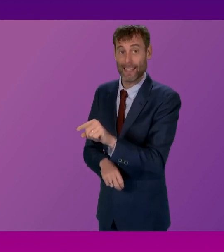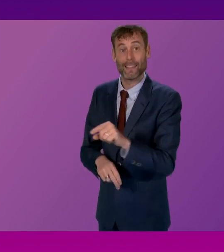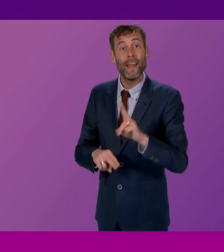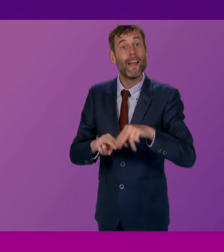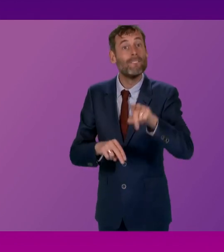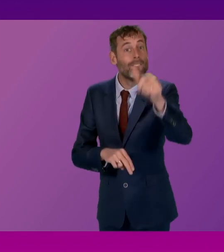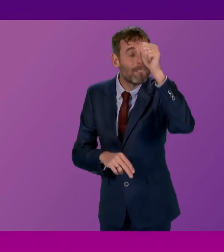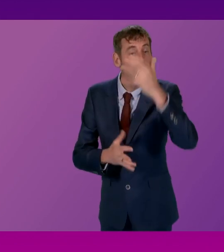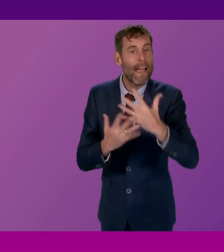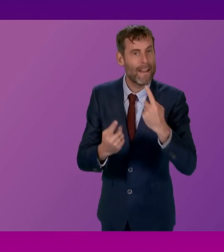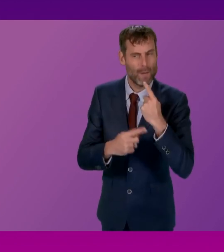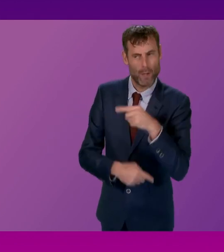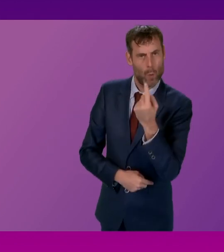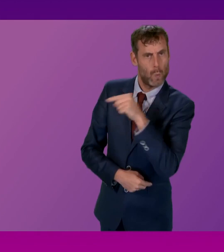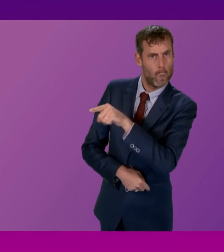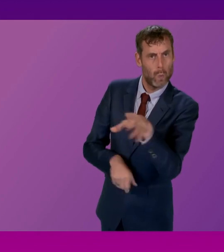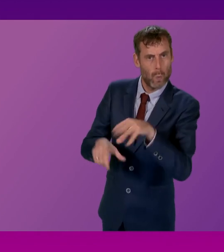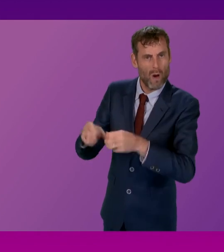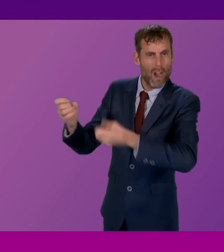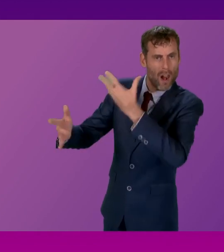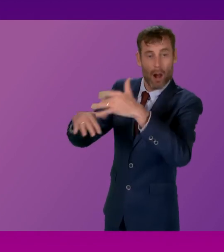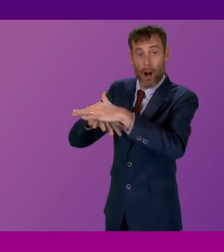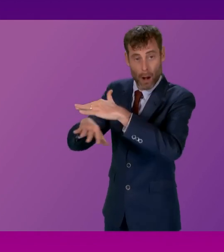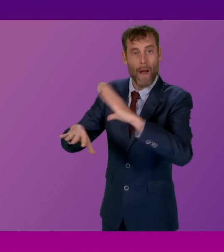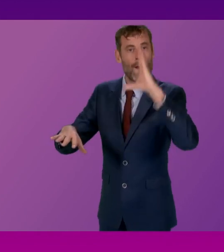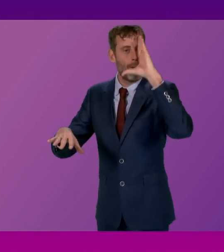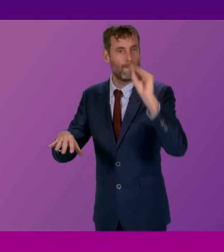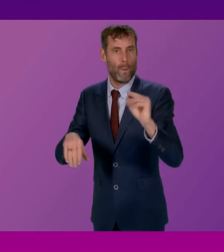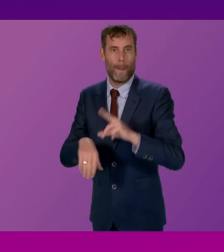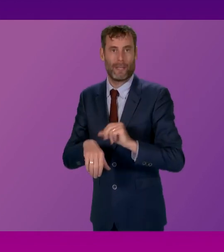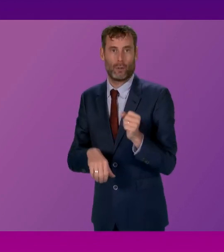about the disorder to contact Police Scotland.